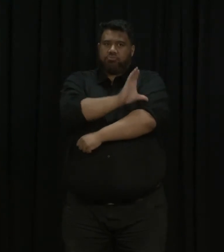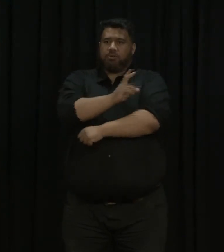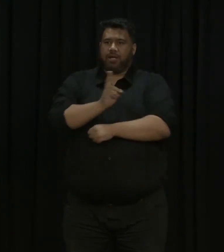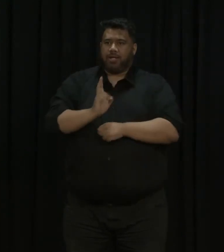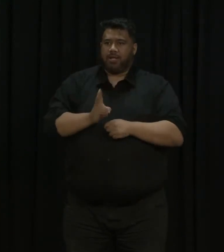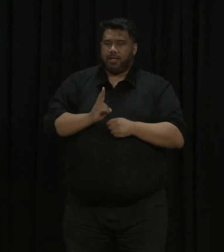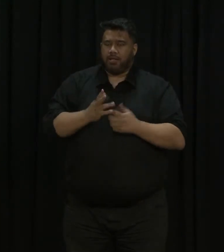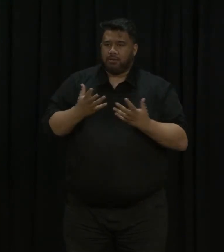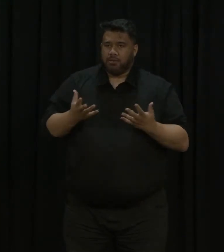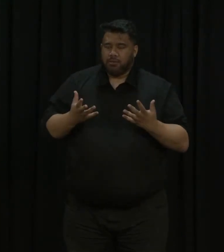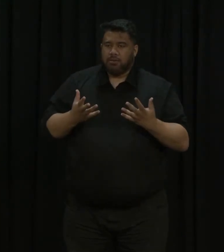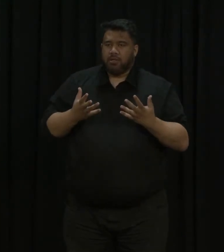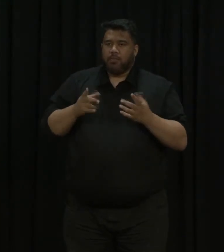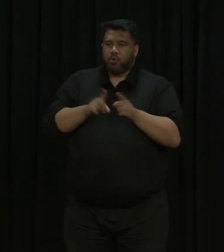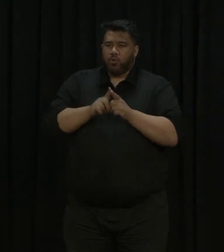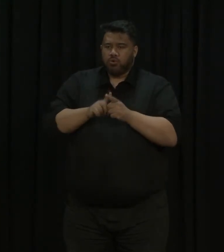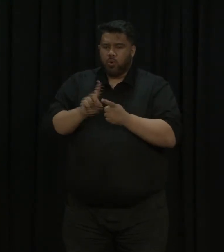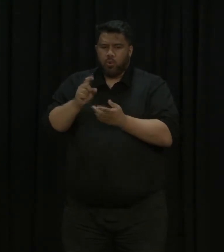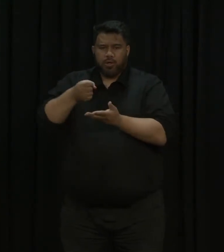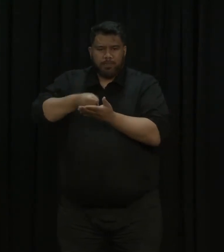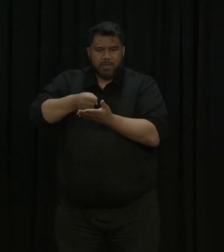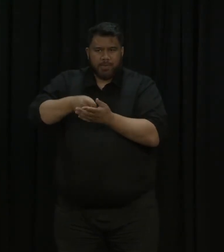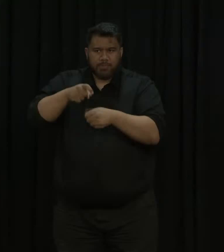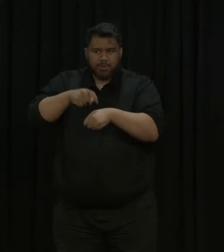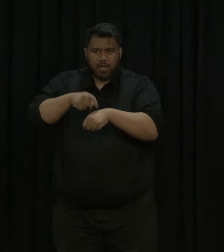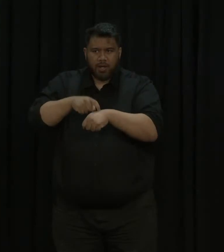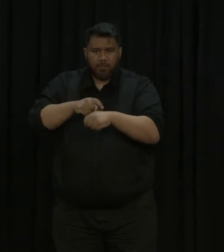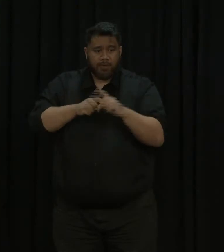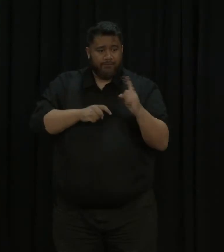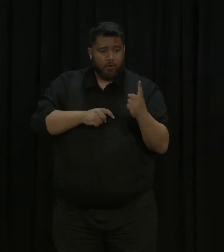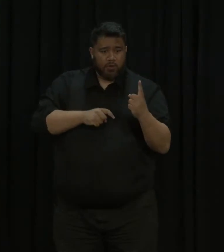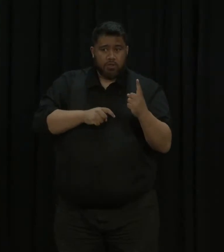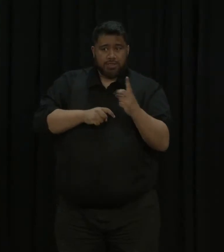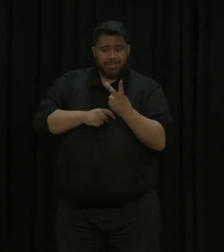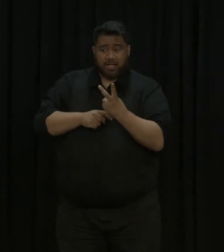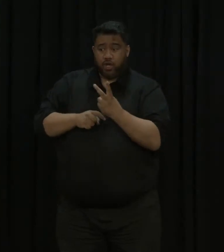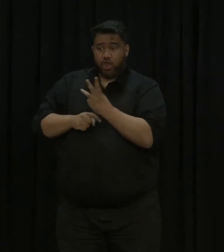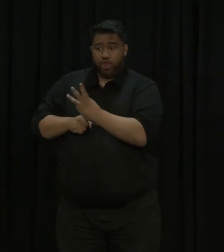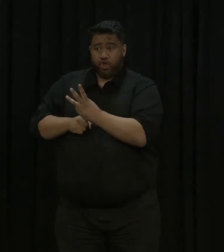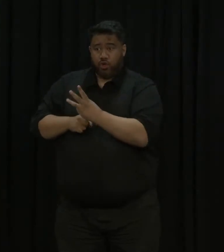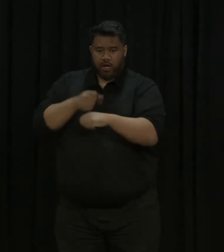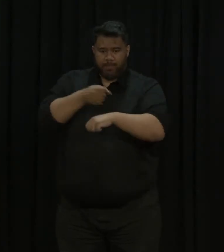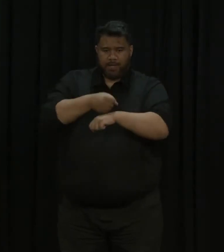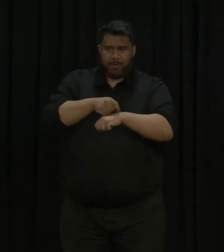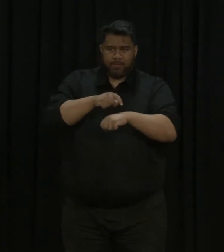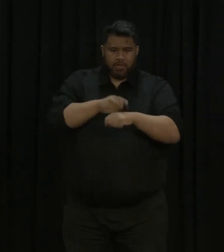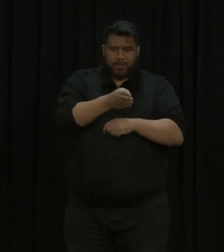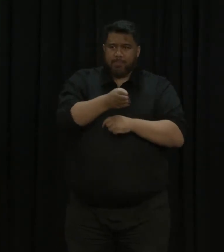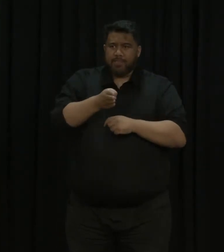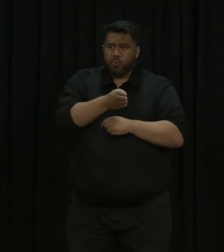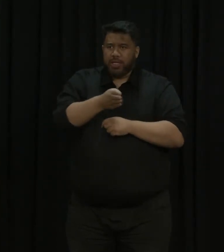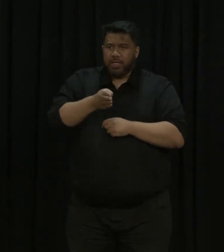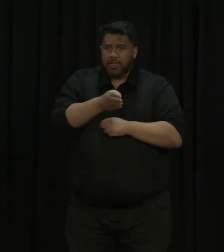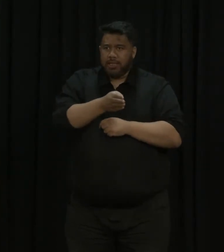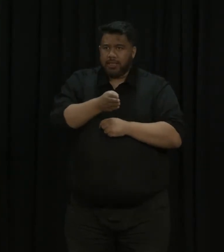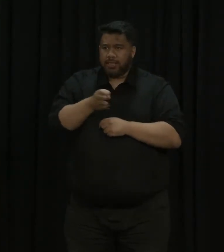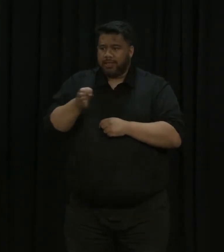prioritising those who may have waning immunity, potentially. But we will also consider what